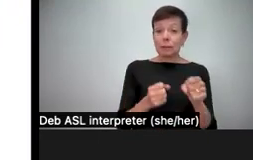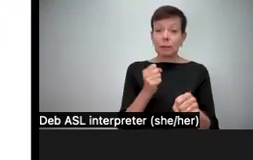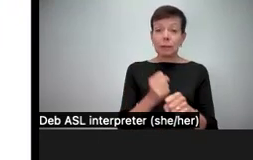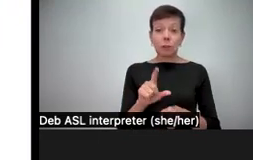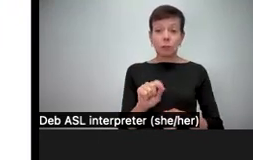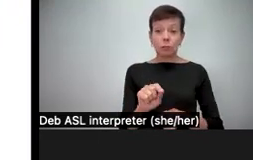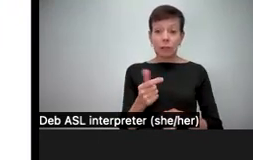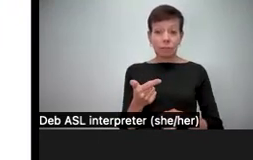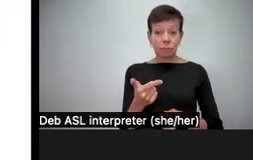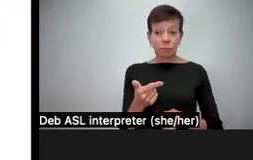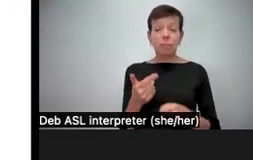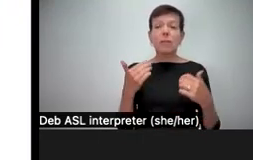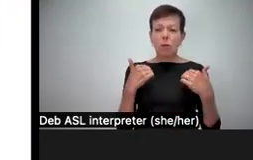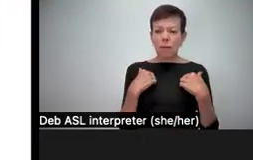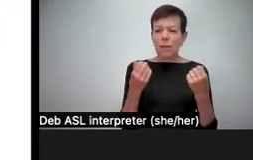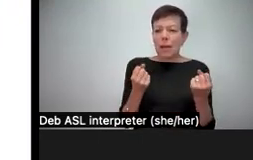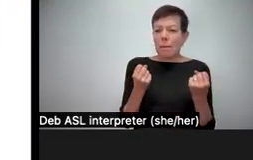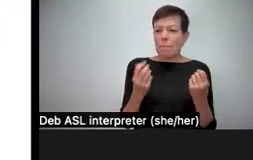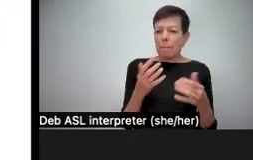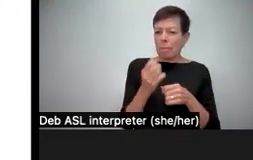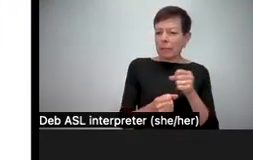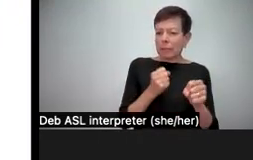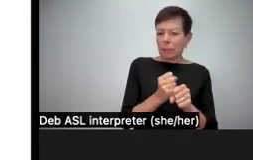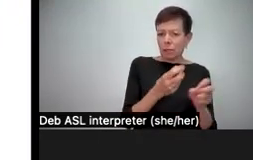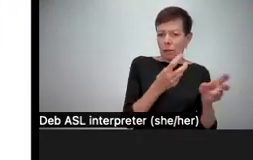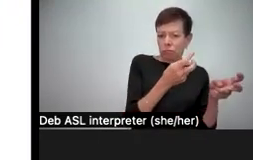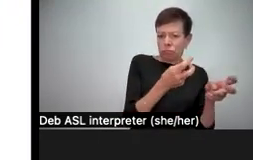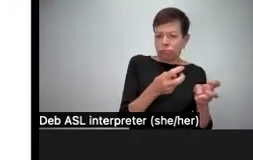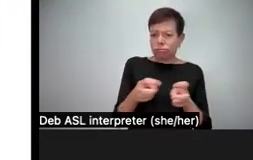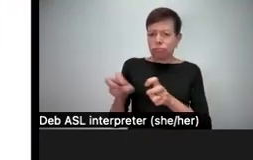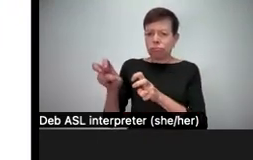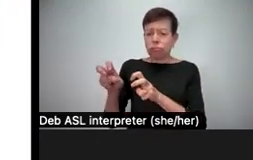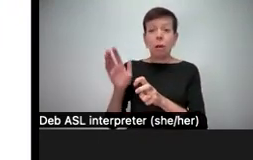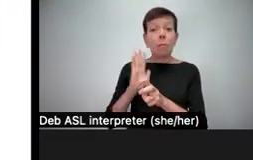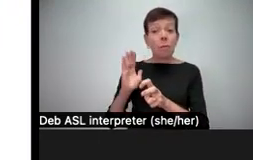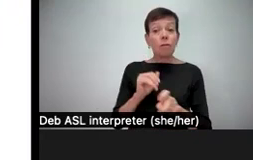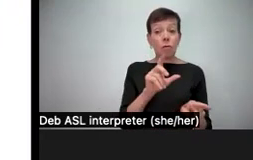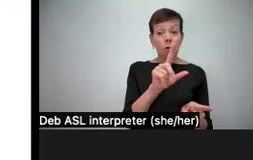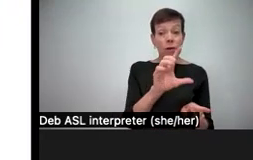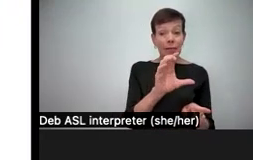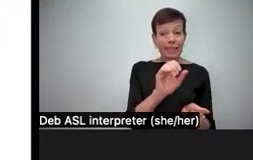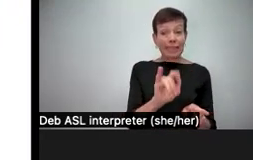multi-year transition with the City of Calgary to take over as operator of the public art program.